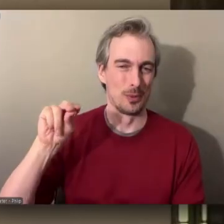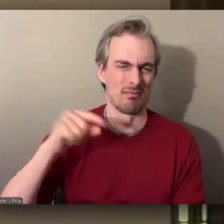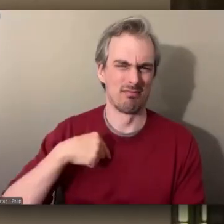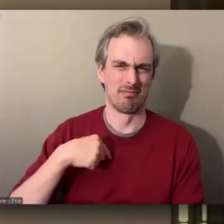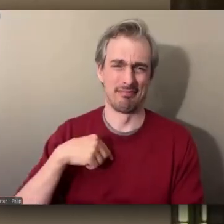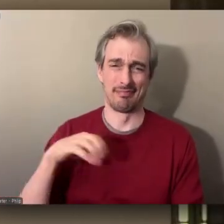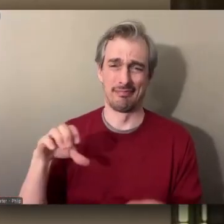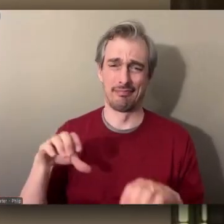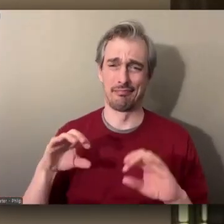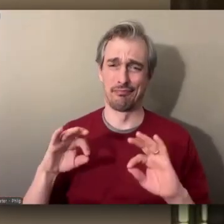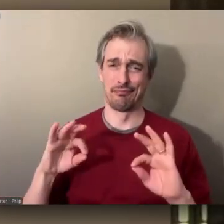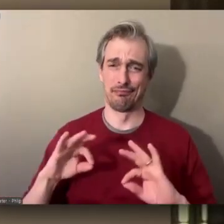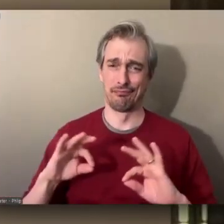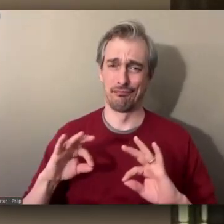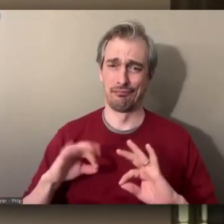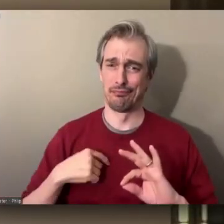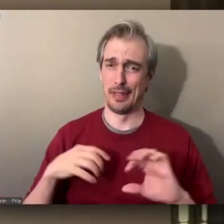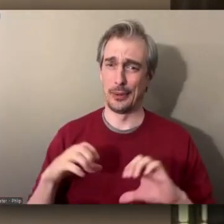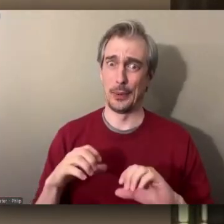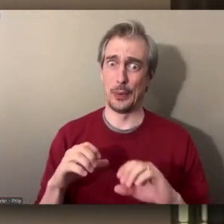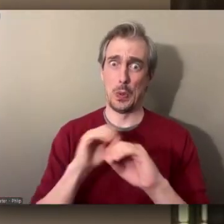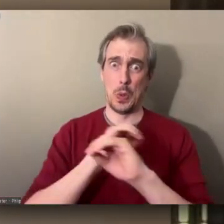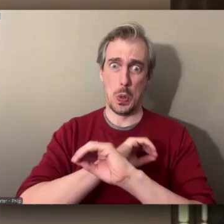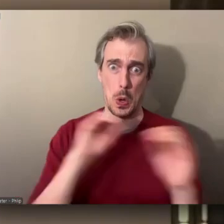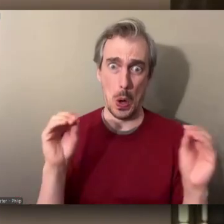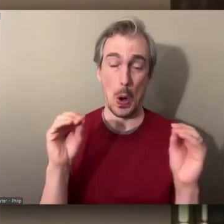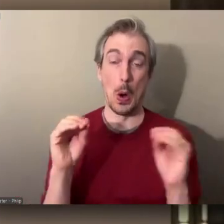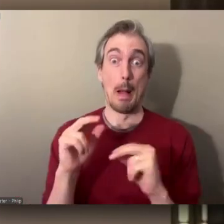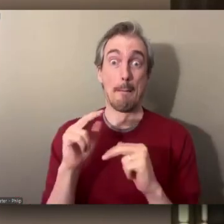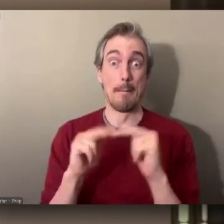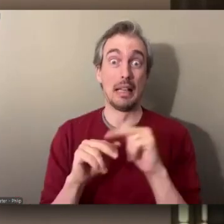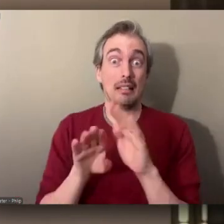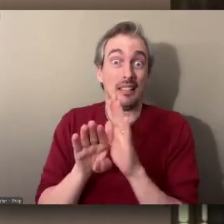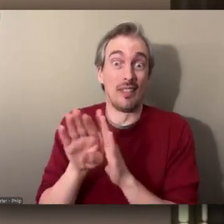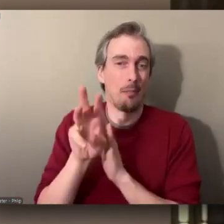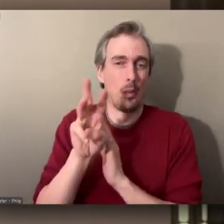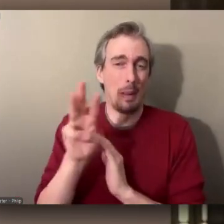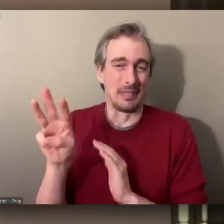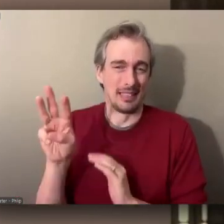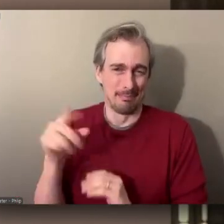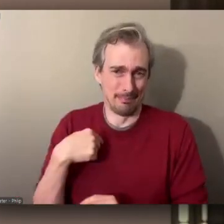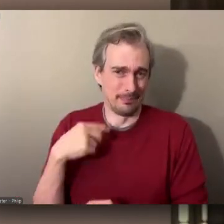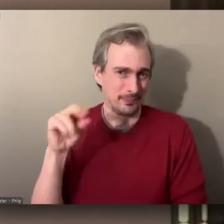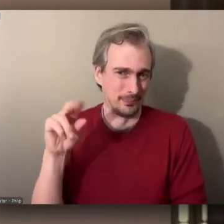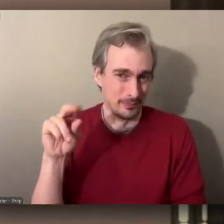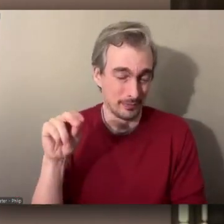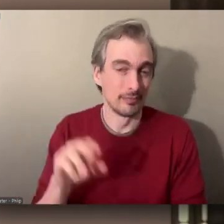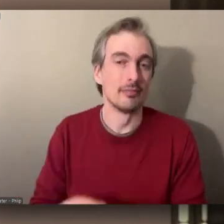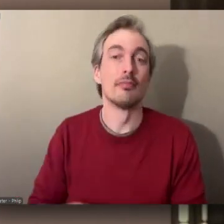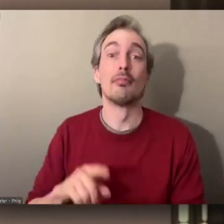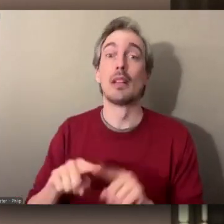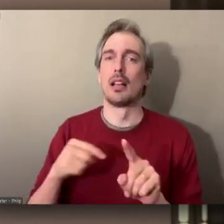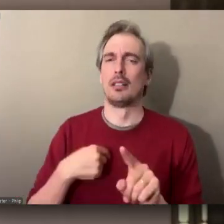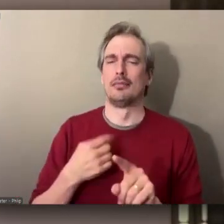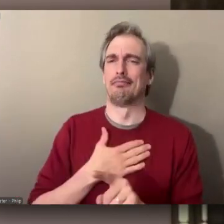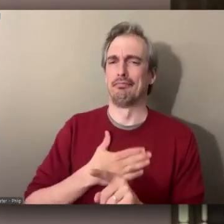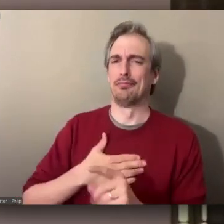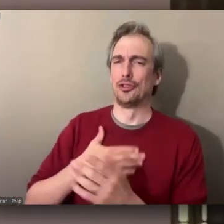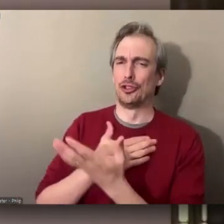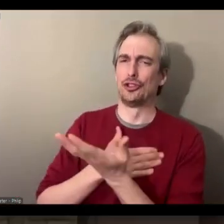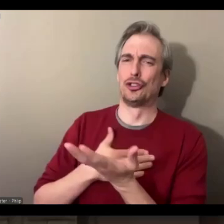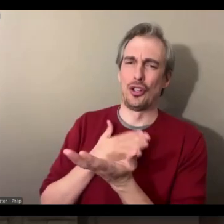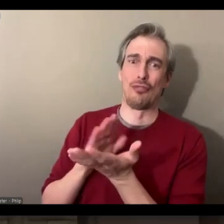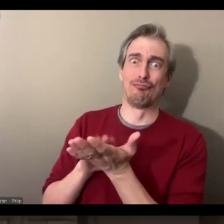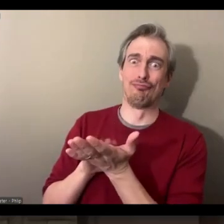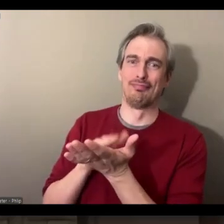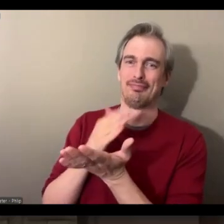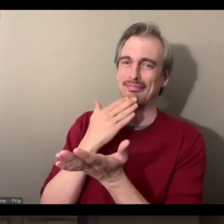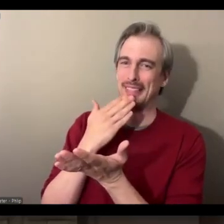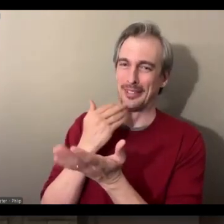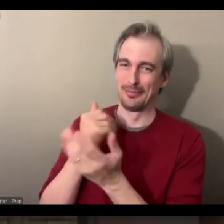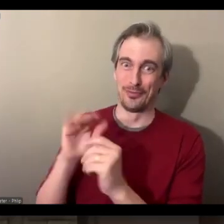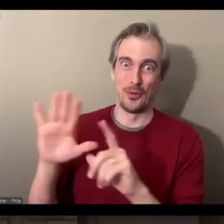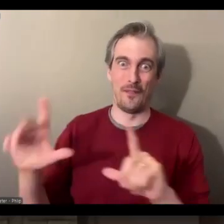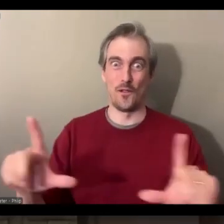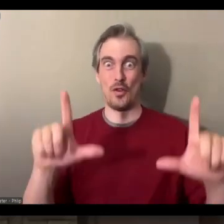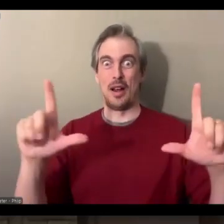building of websites. But I appreciate you kind of framing it that way, Vlado. Hi. I'm Natalie,